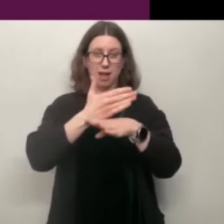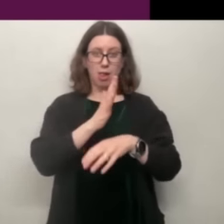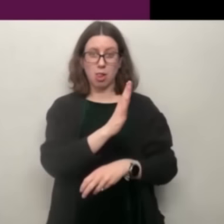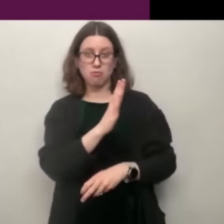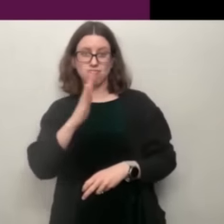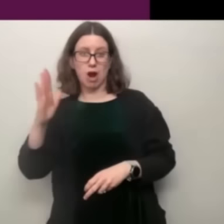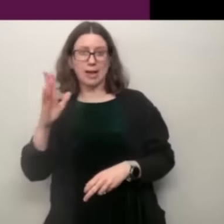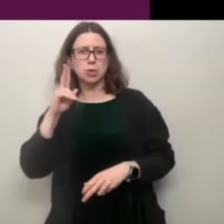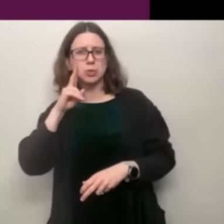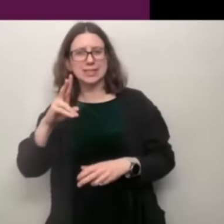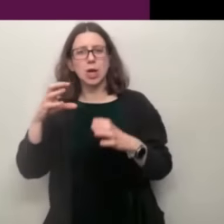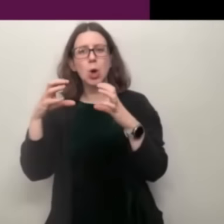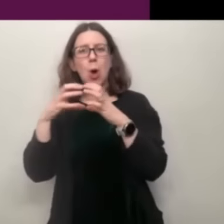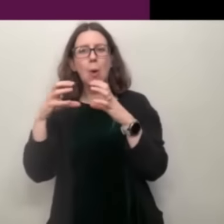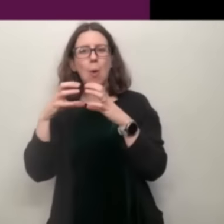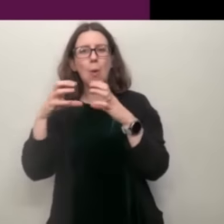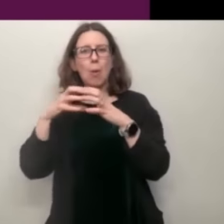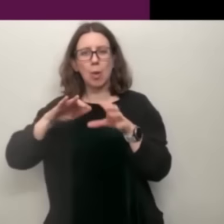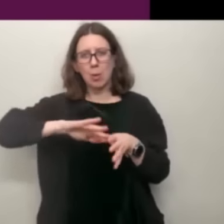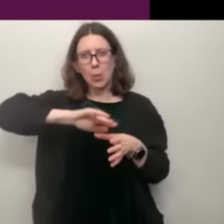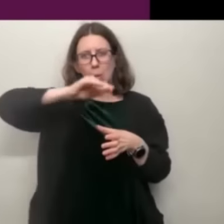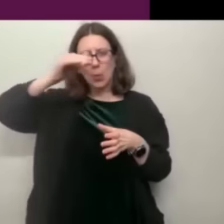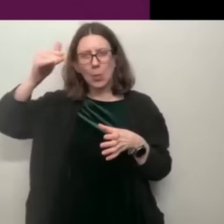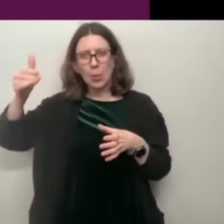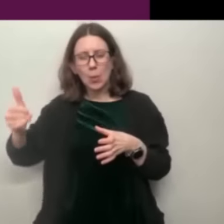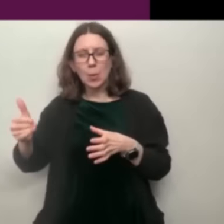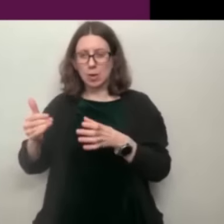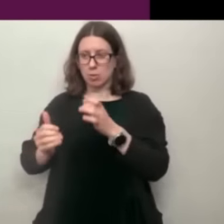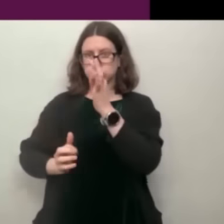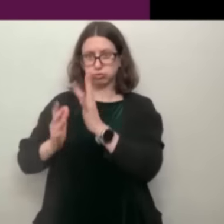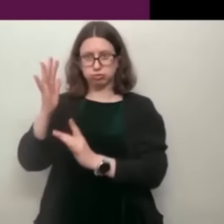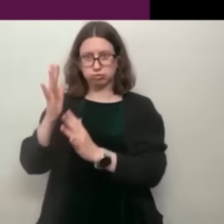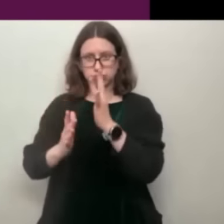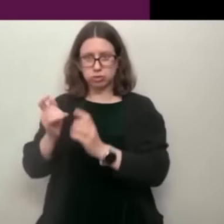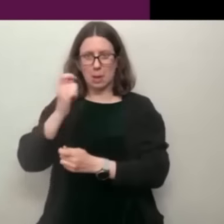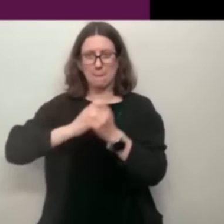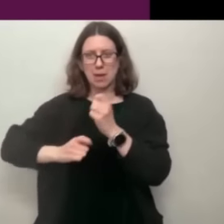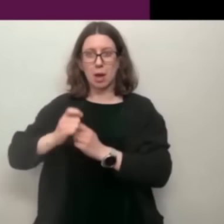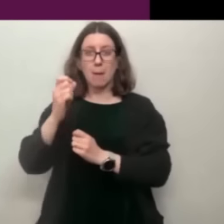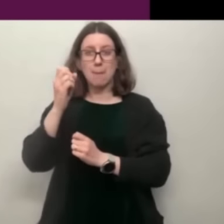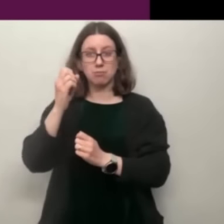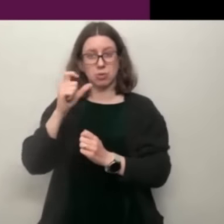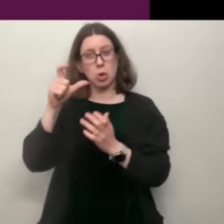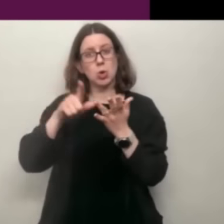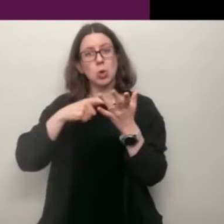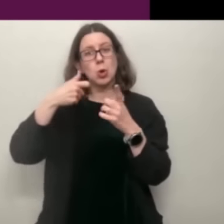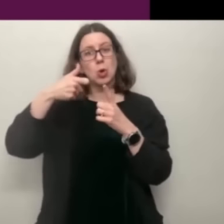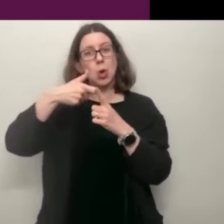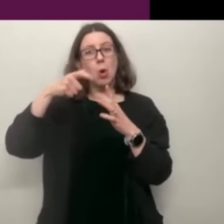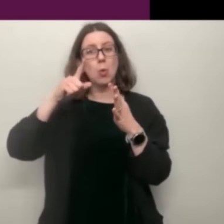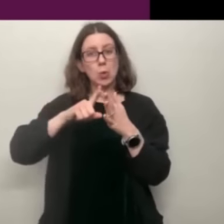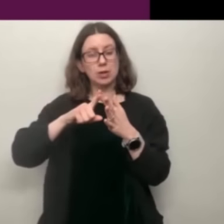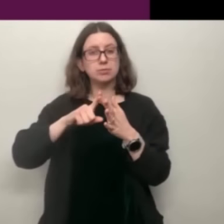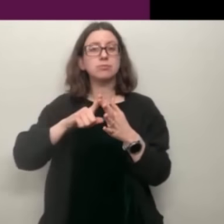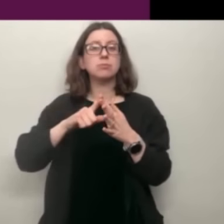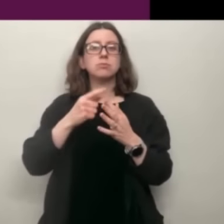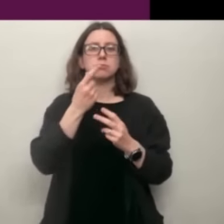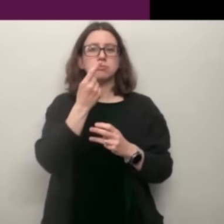of coal being roasted into coke. We have smoke billowing up from the low square chimney right